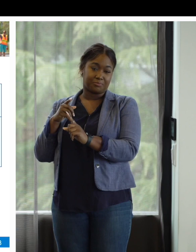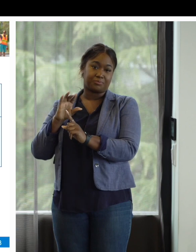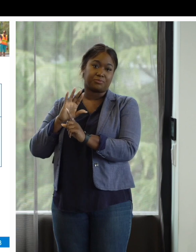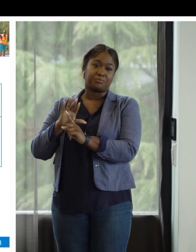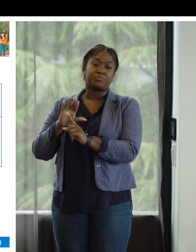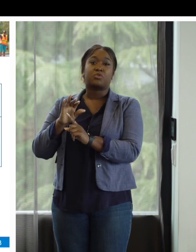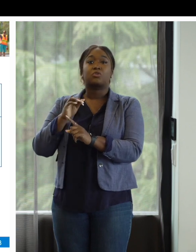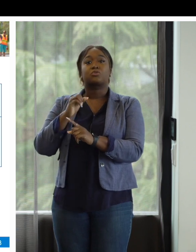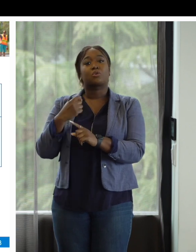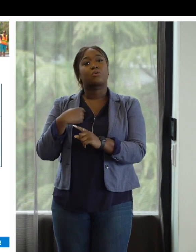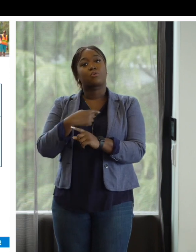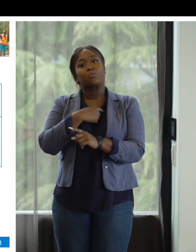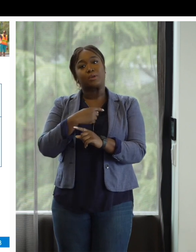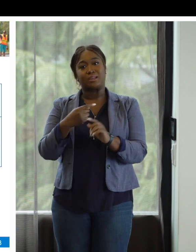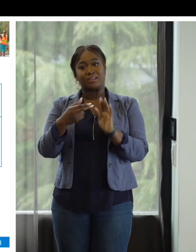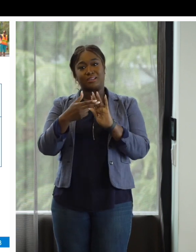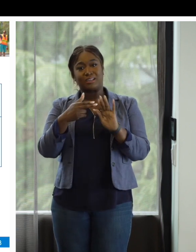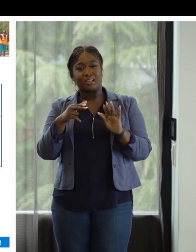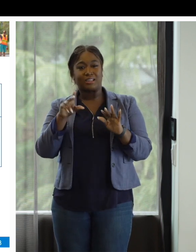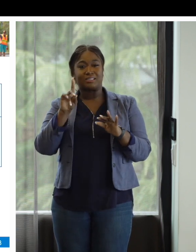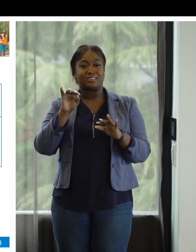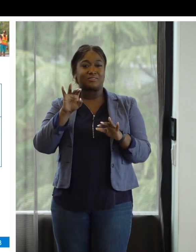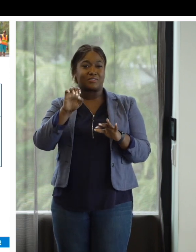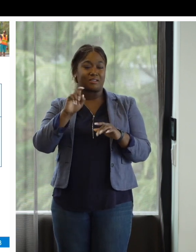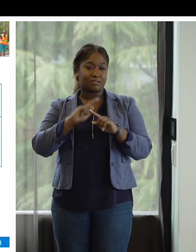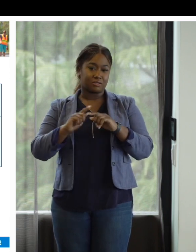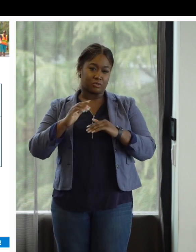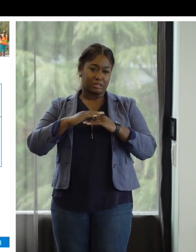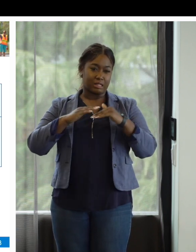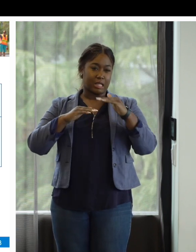it find the different layers associated with the kinds of